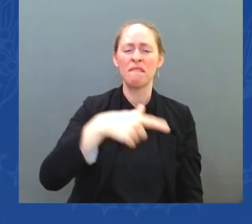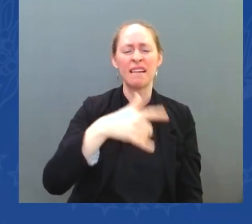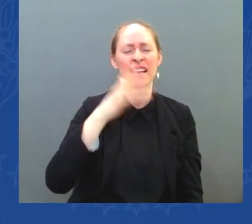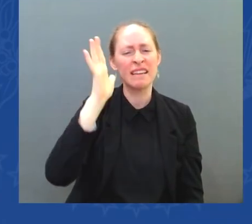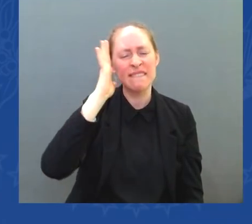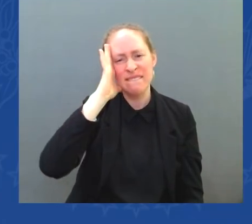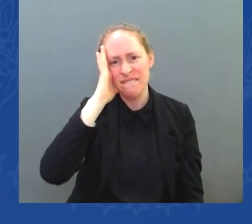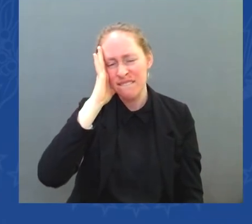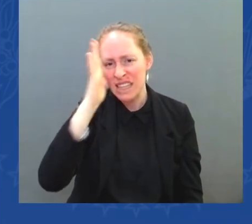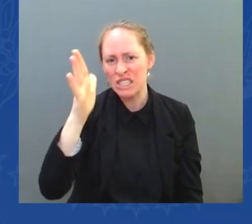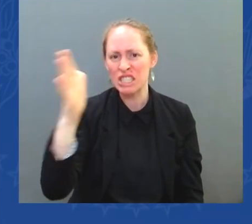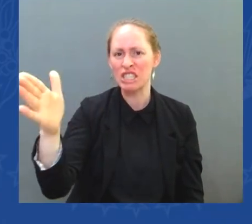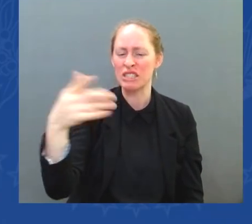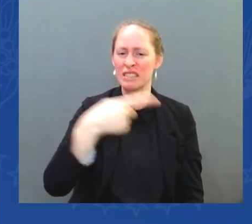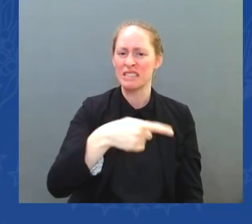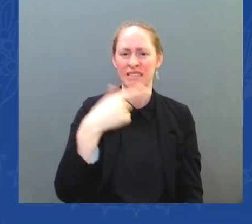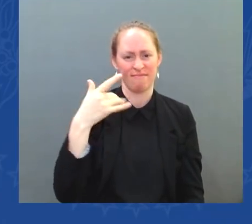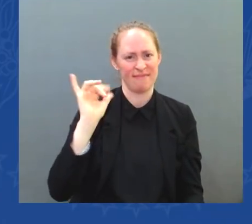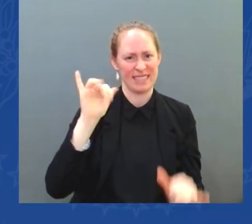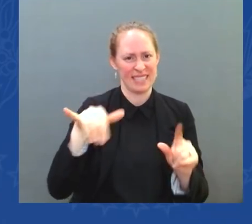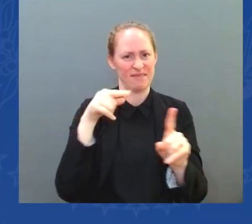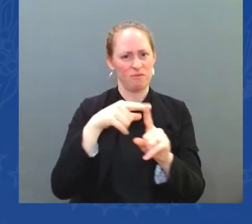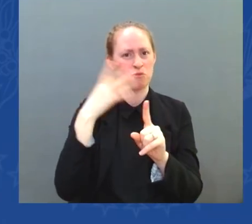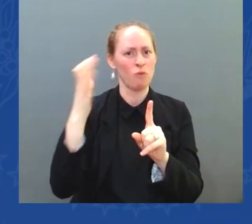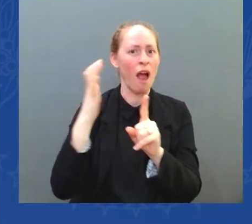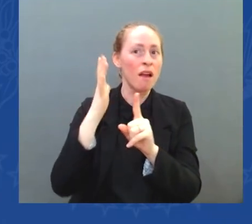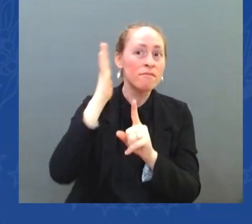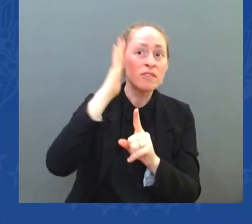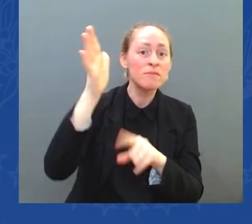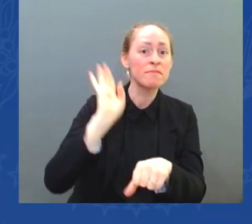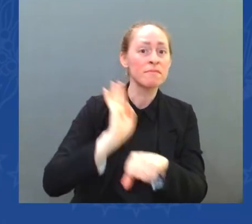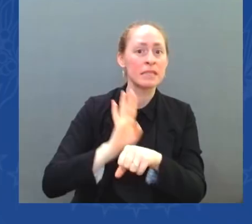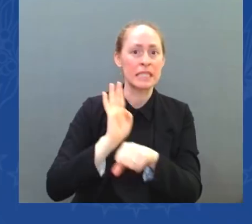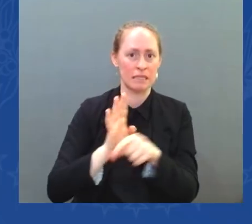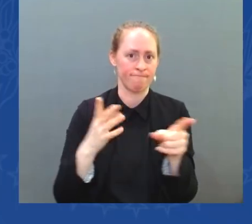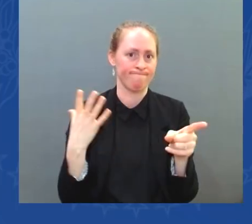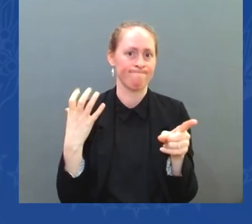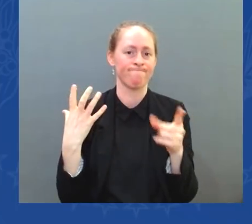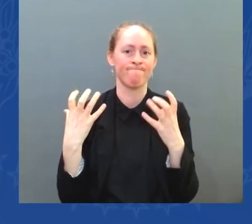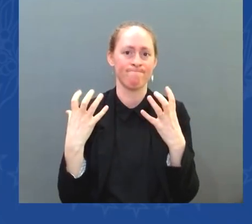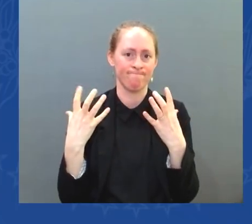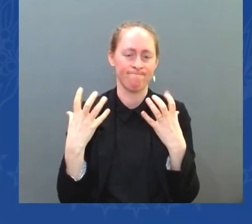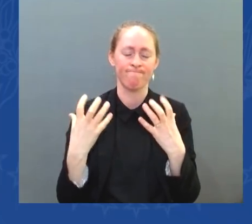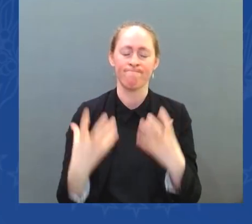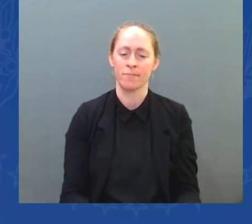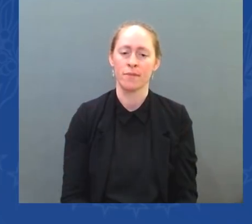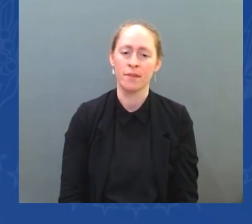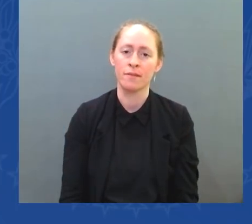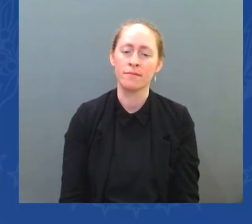To bring that future within reach, I proposed a sustainable aviation fuel tax [credit] that we brought together --